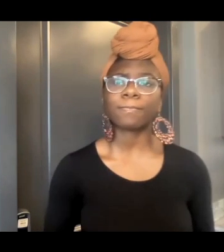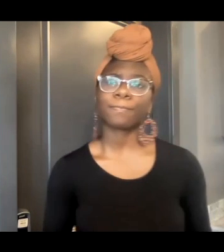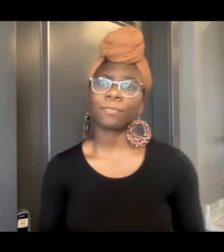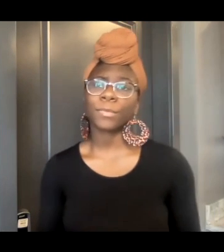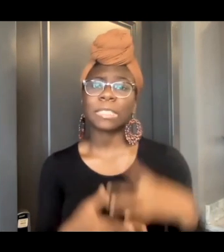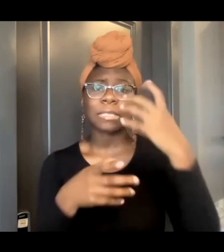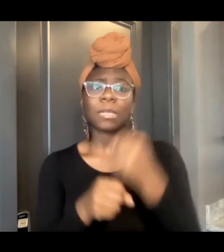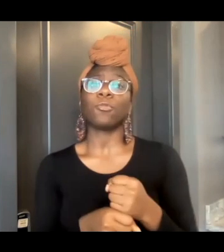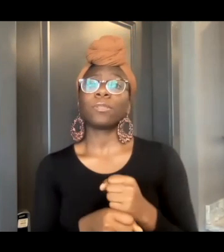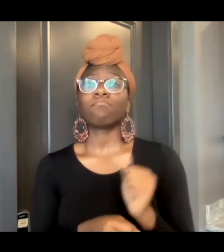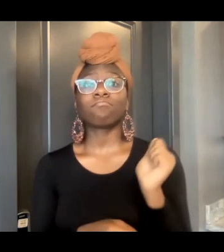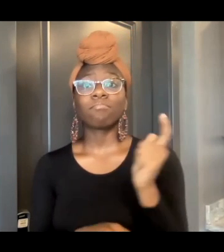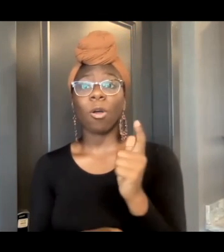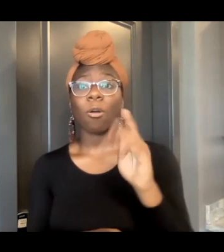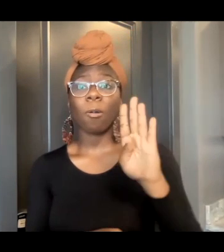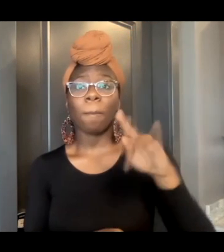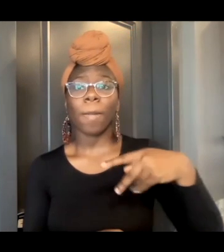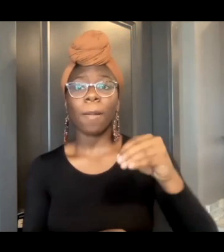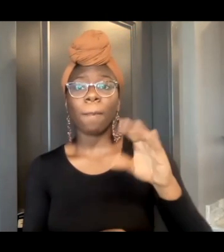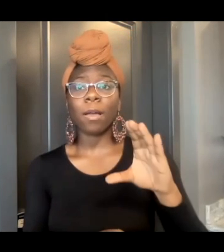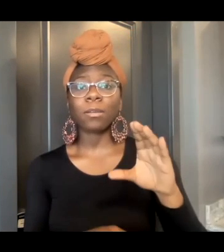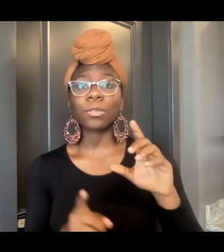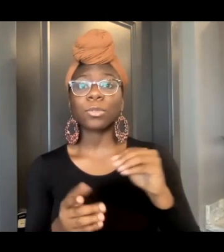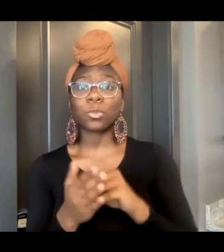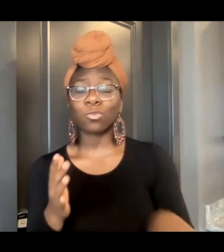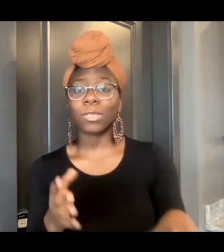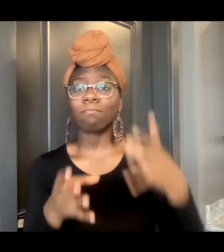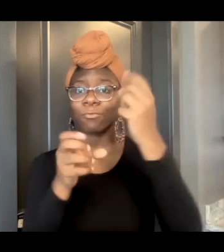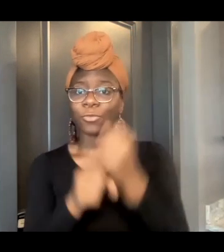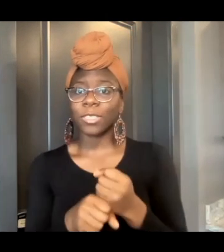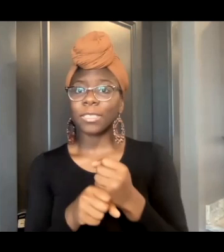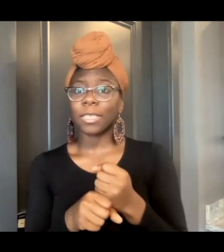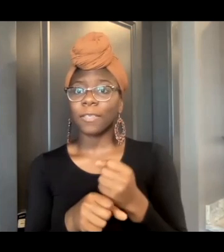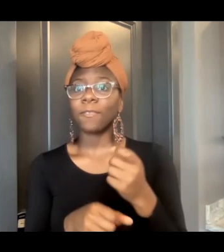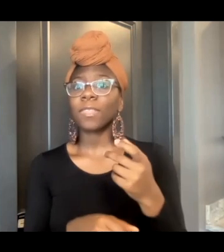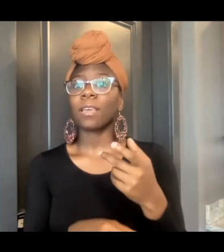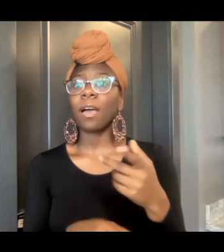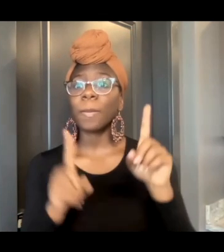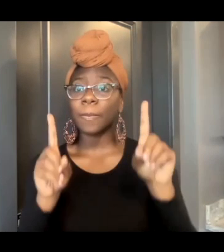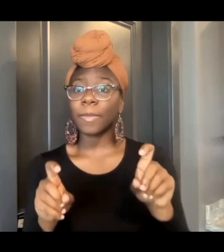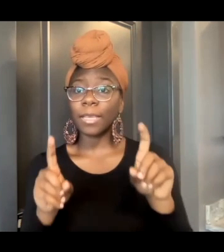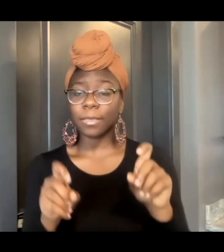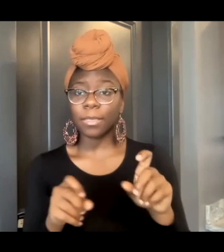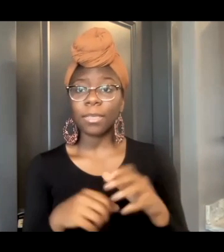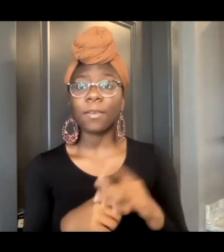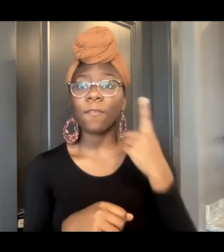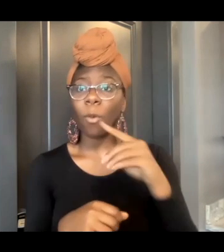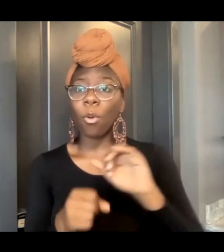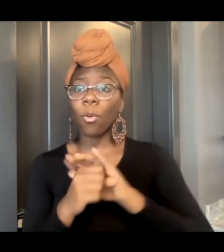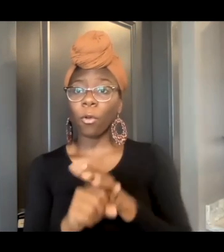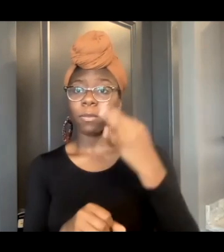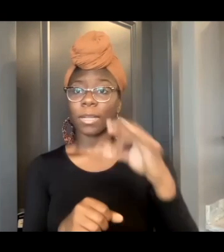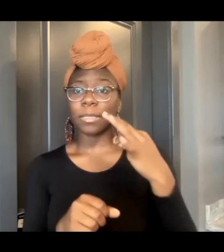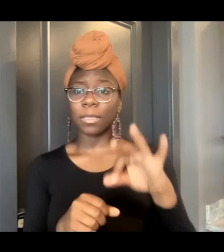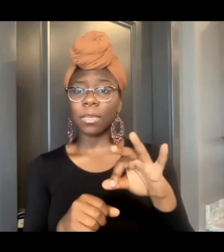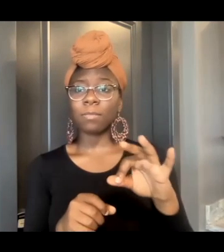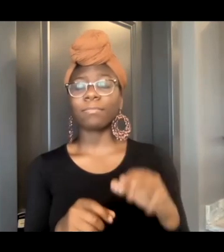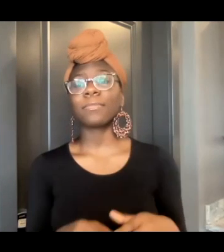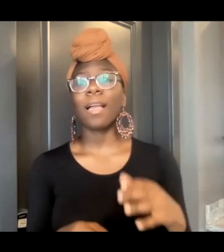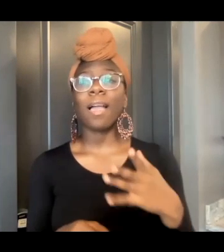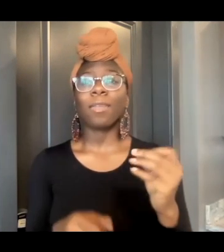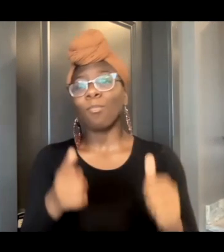In summary, all BIPOC students from the survey received testing and a large majority did